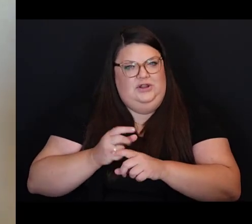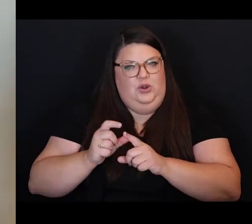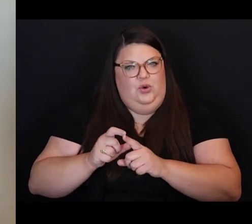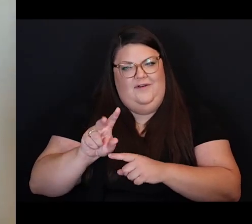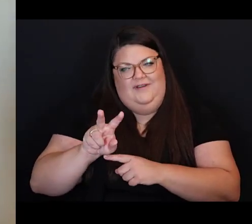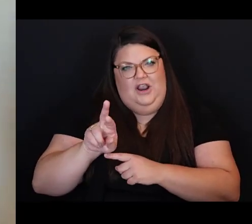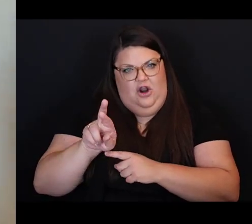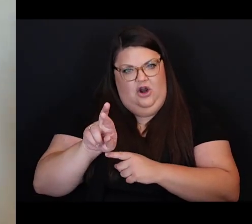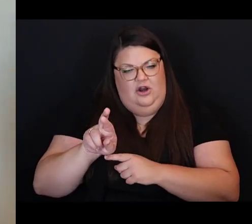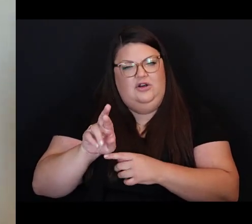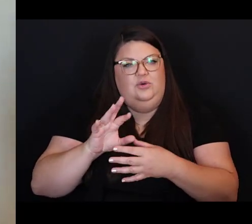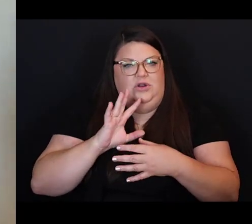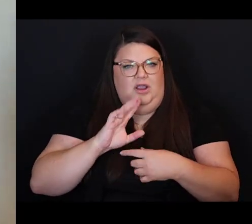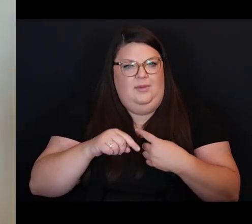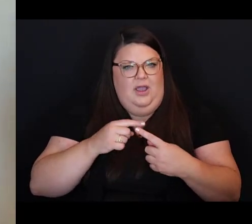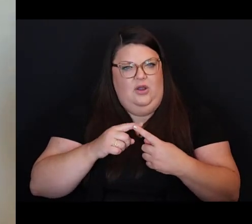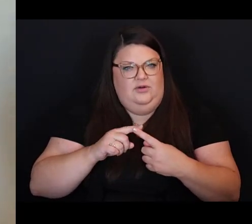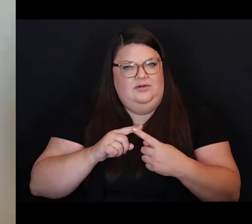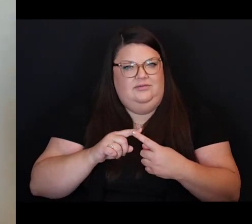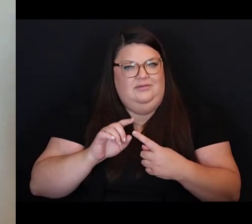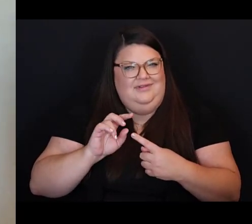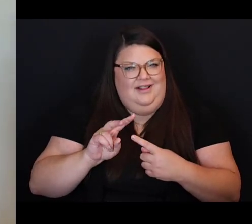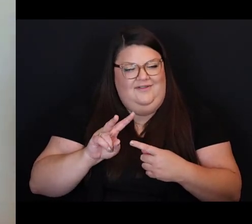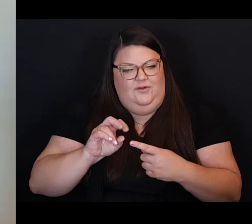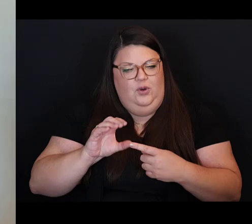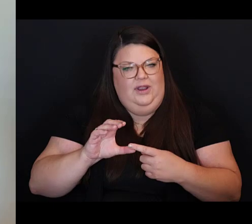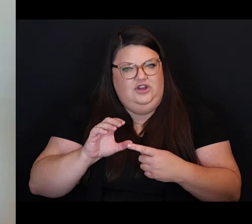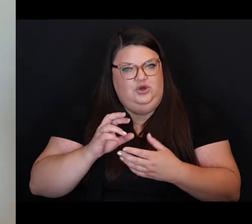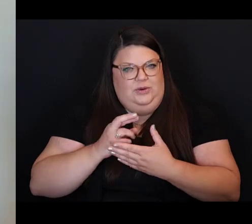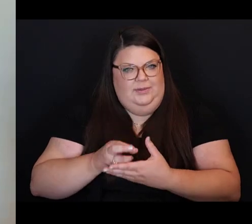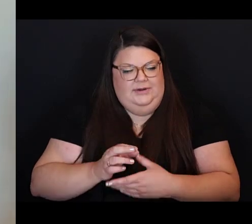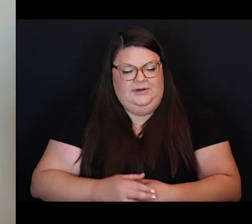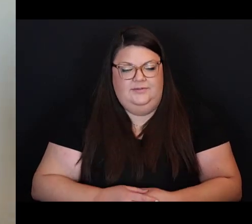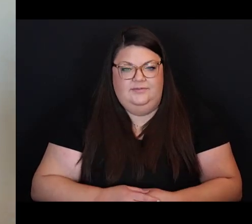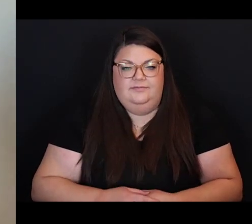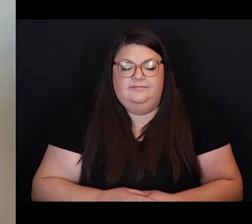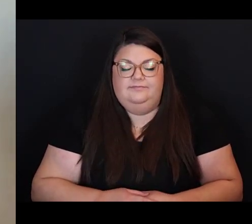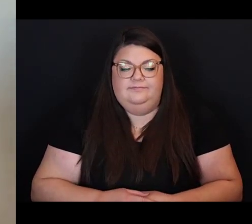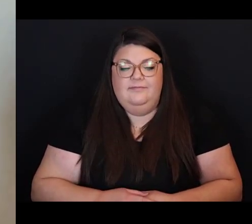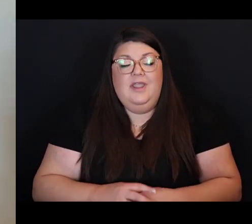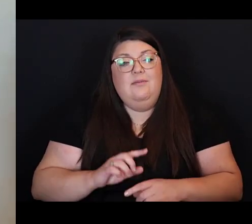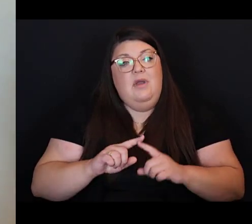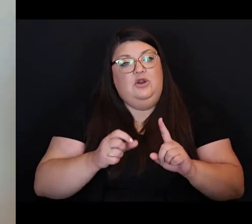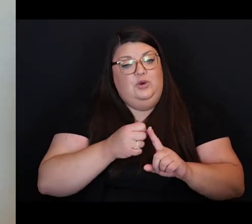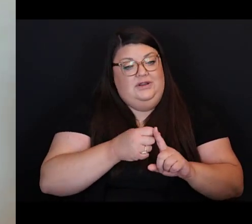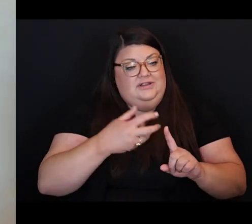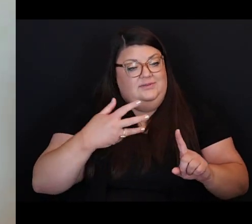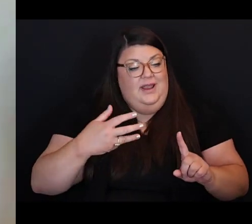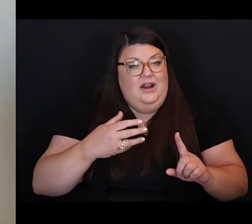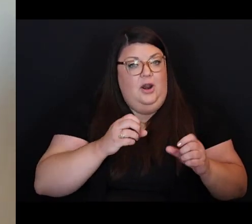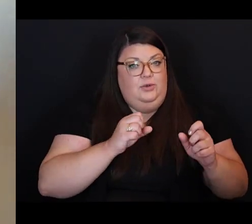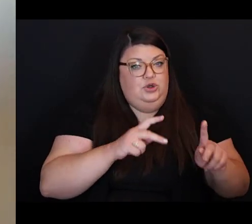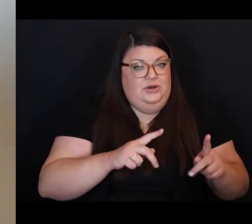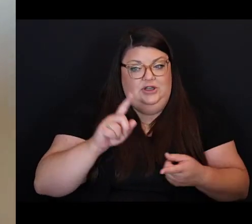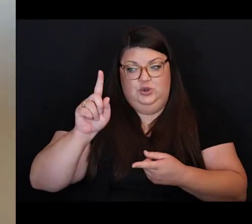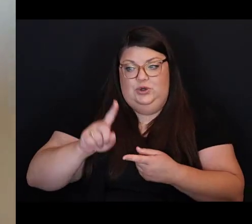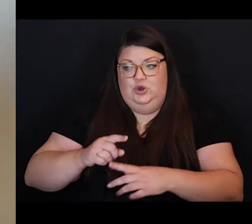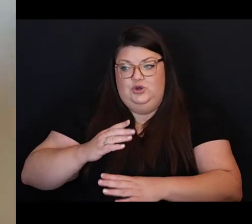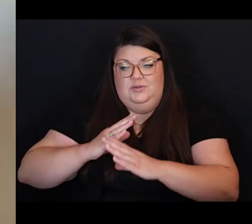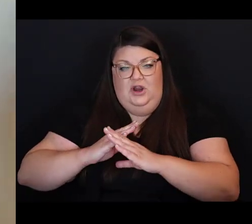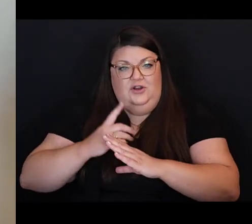using the verbiage VR to refer to them—but to expand opportunities and reduce barriers for VR